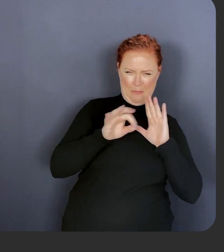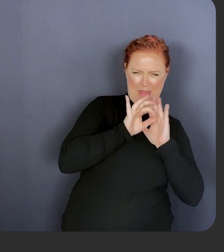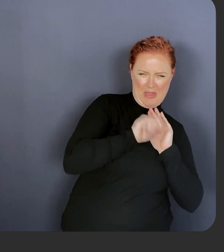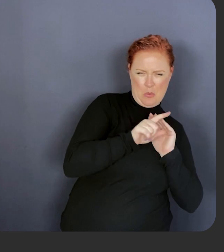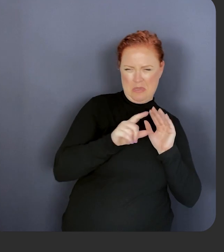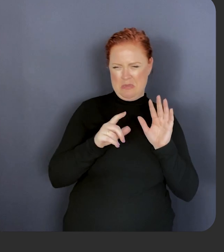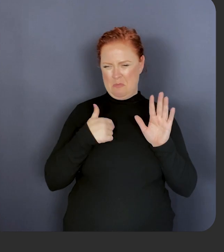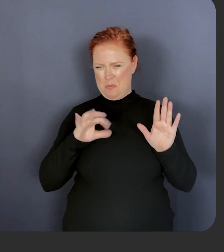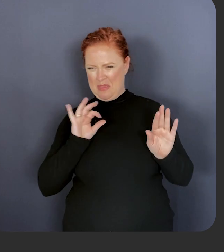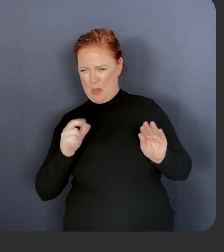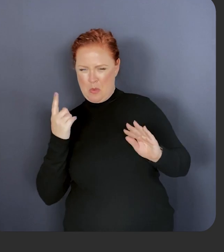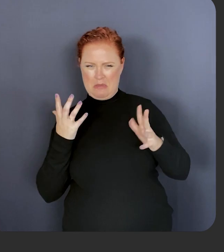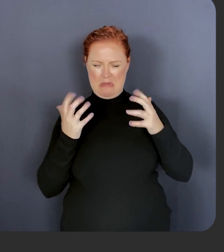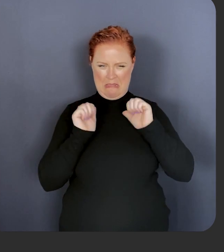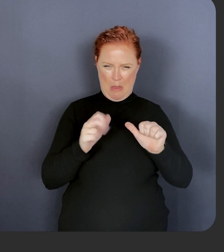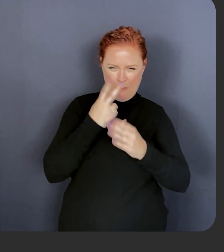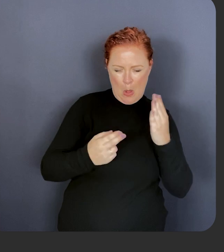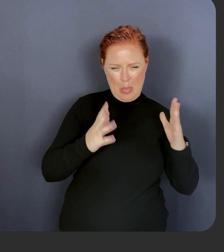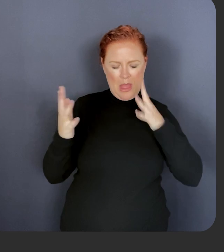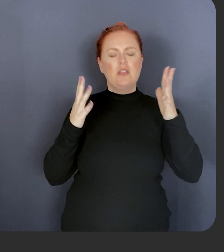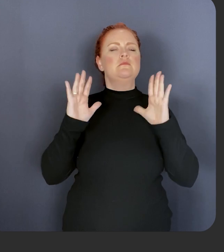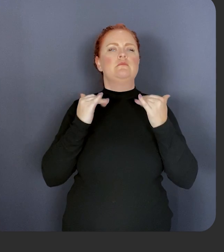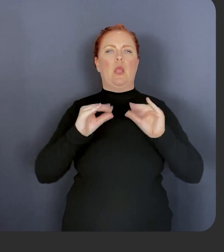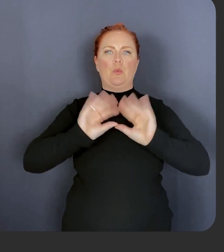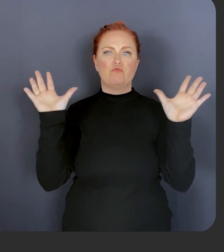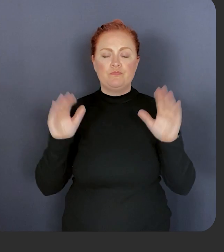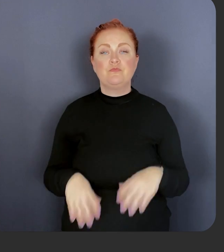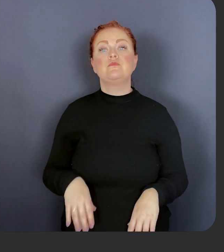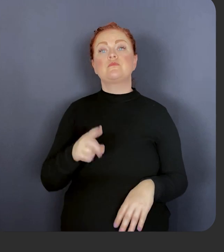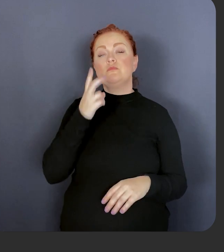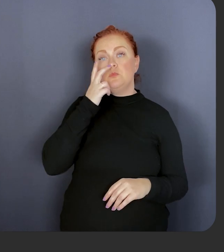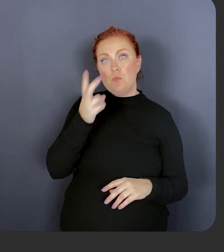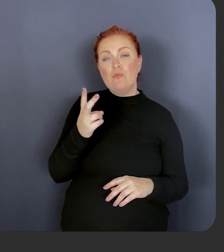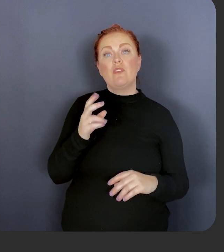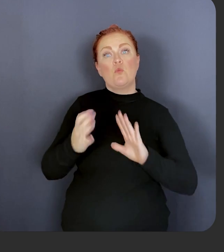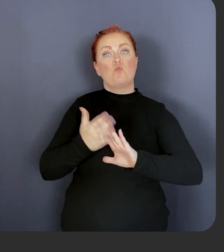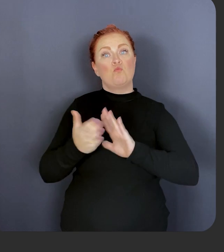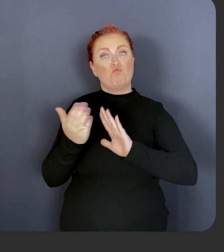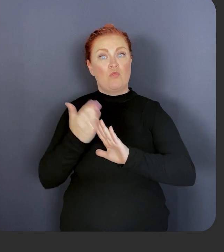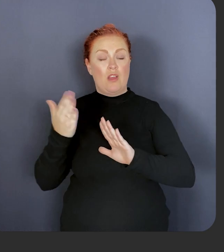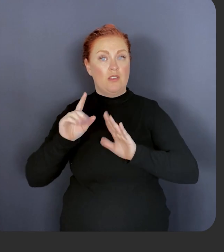I was ordering the parent of what flavor or whatever. And you can see that, I believe if I run Lighthouse again,